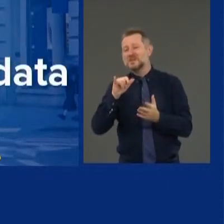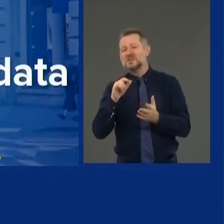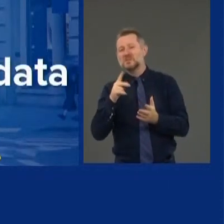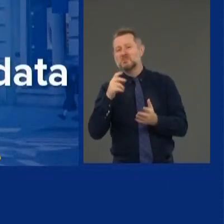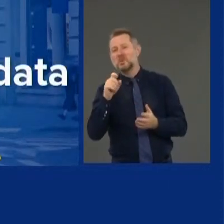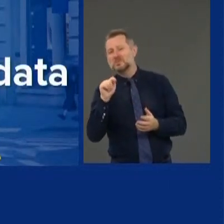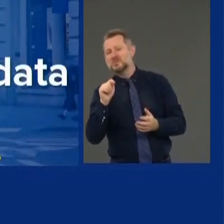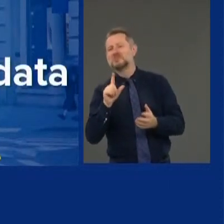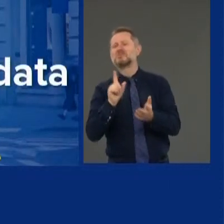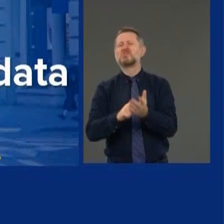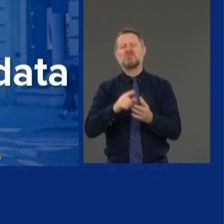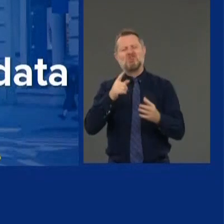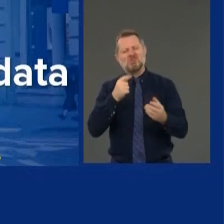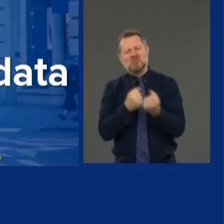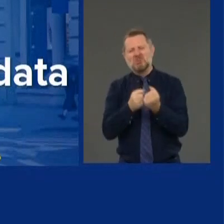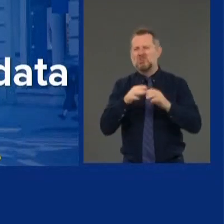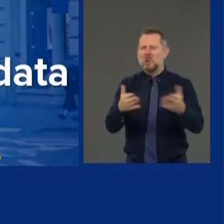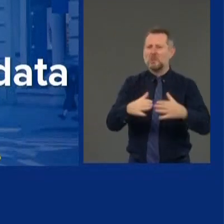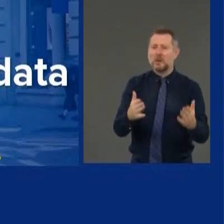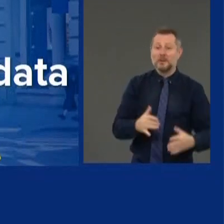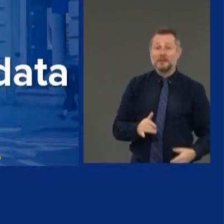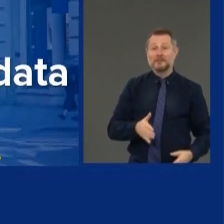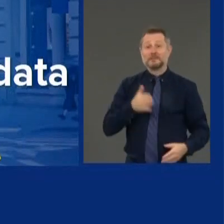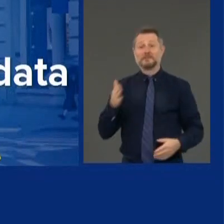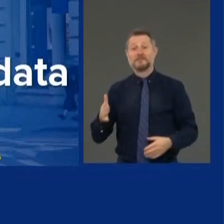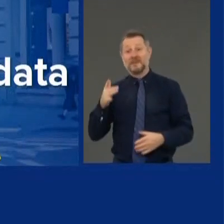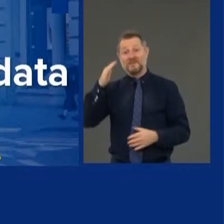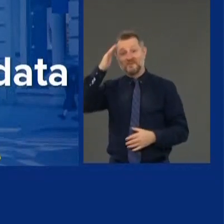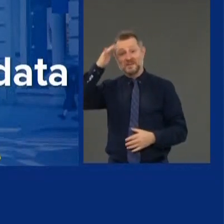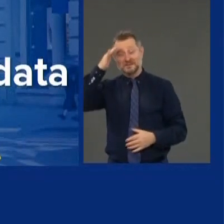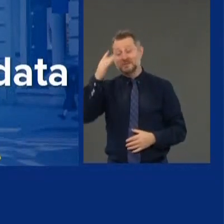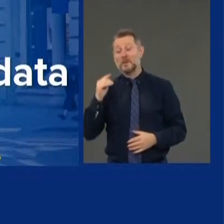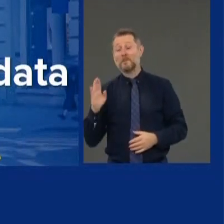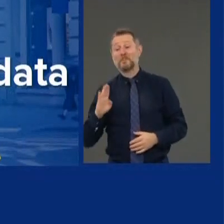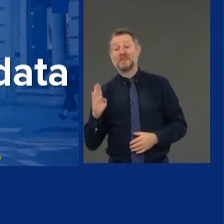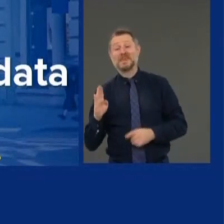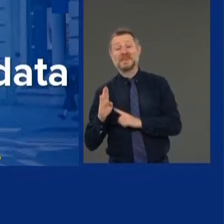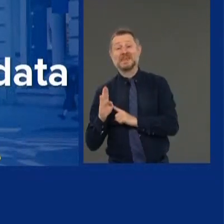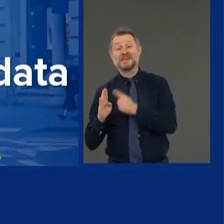CONSERVATIVE THEORY.